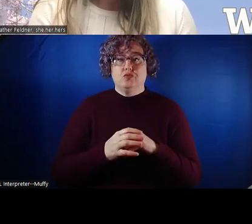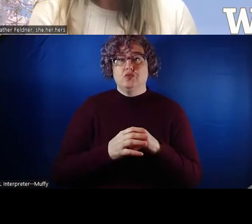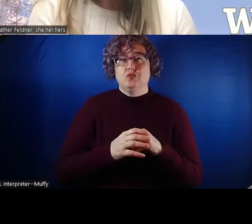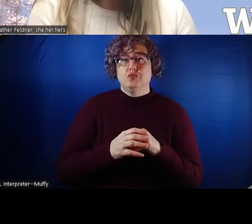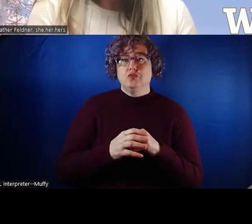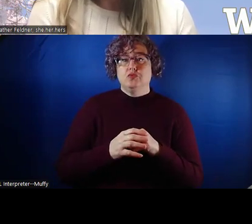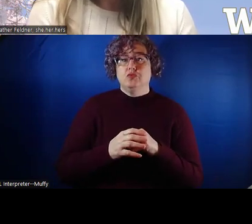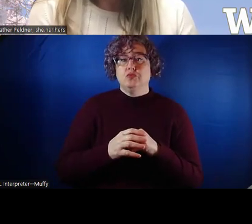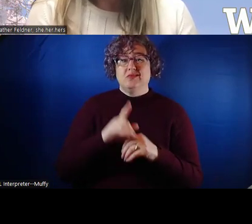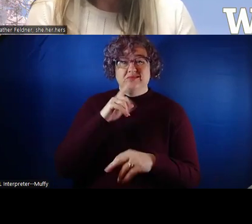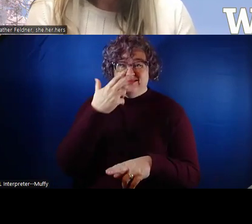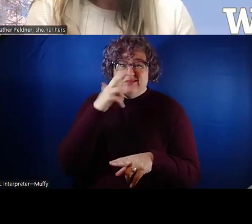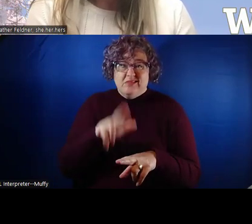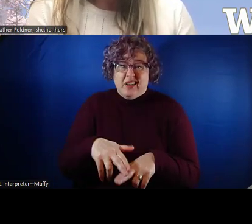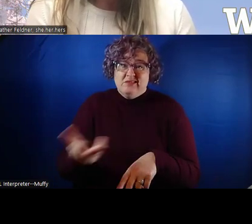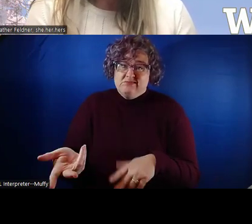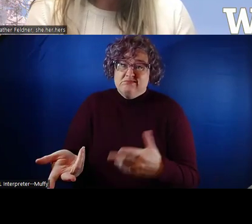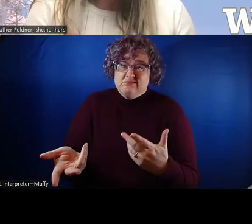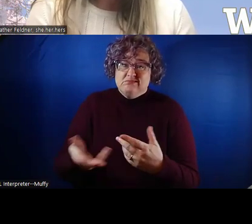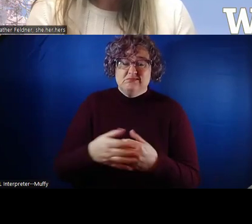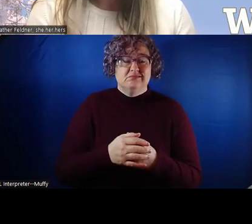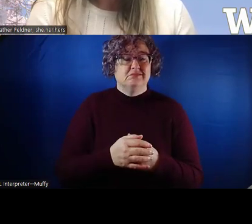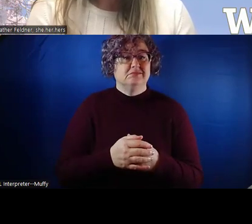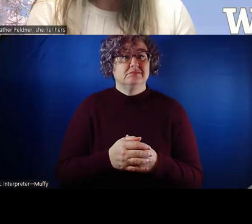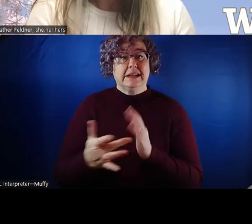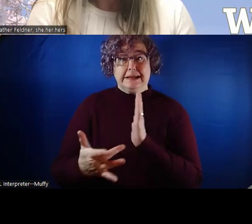or just for fun really, technology is embraced